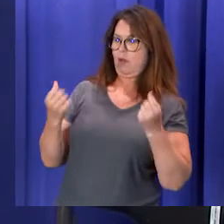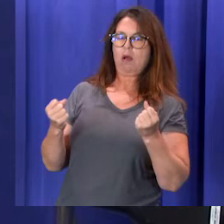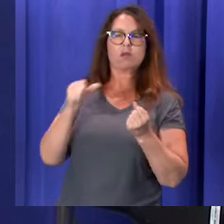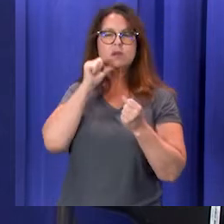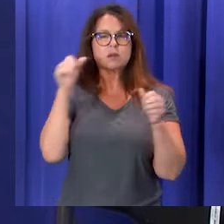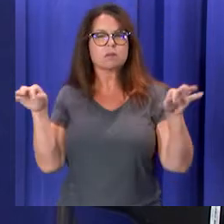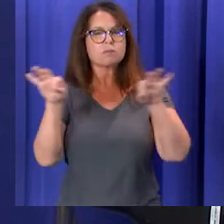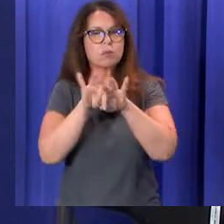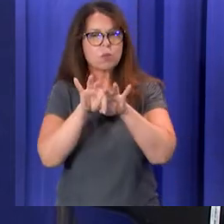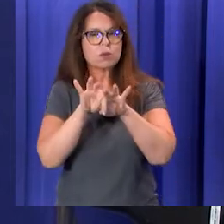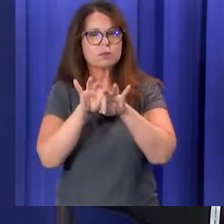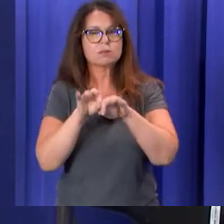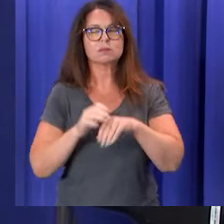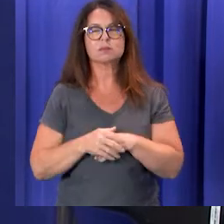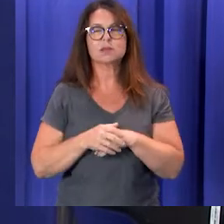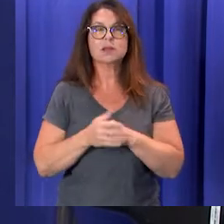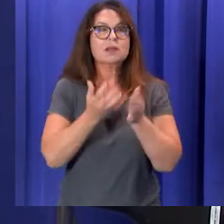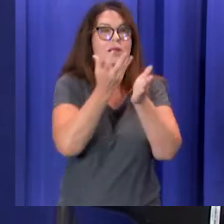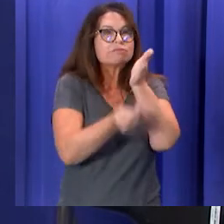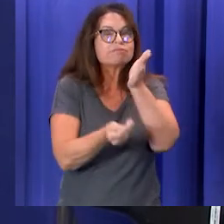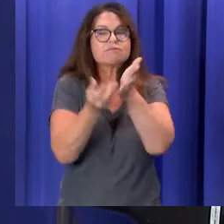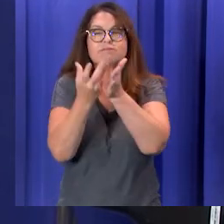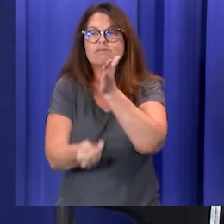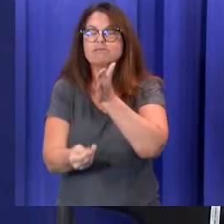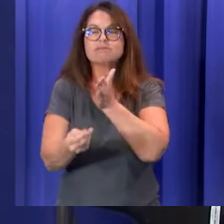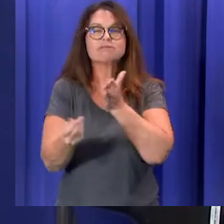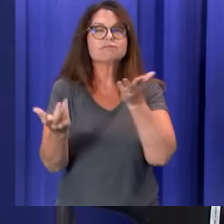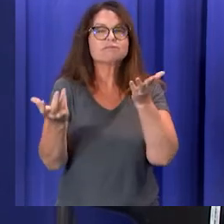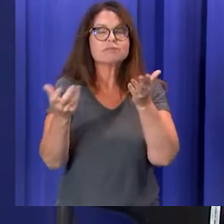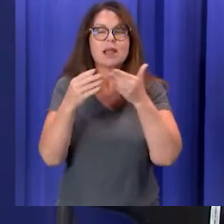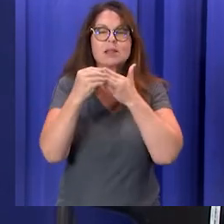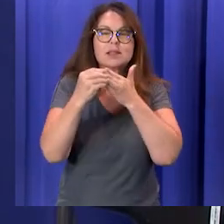This lack of leadership and policies does not represent